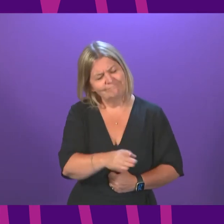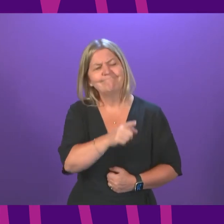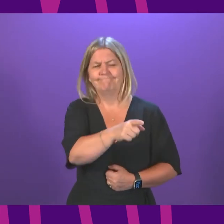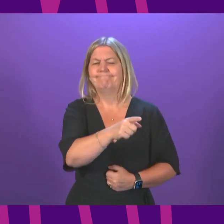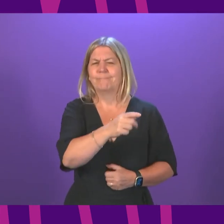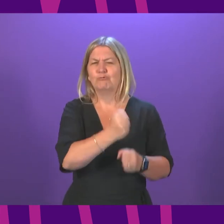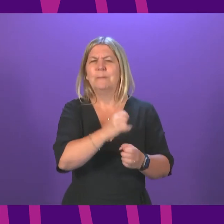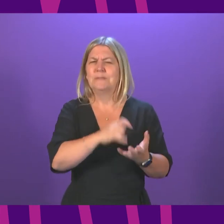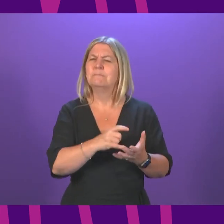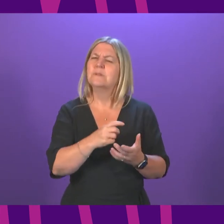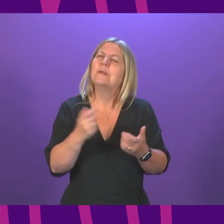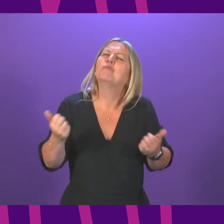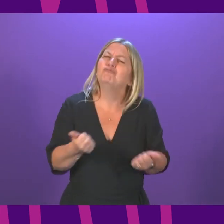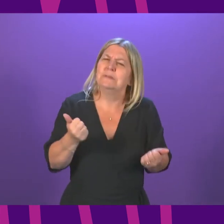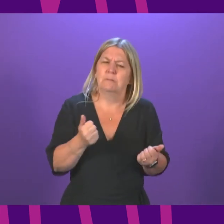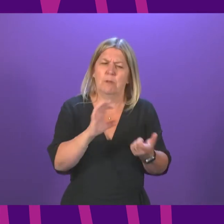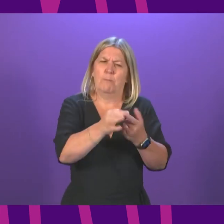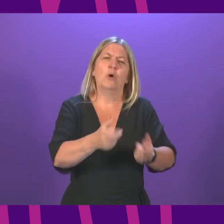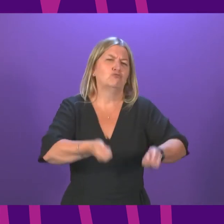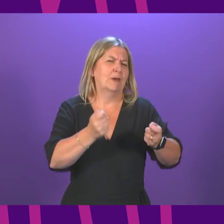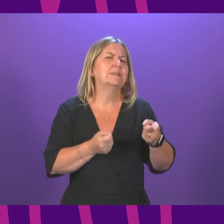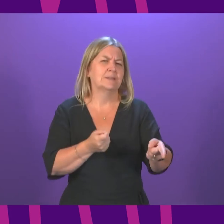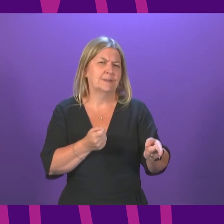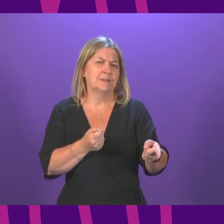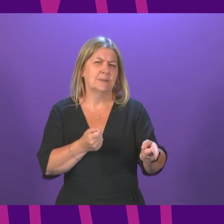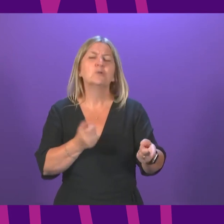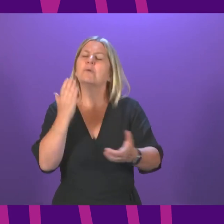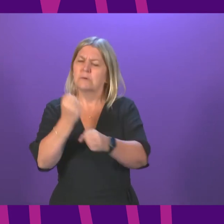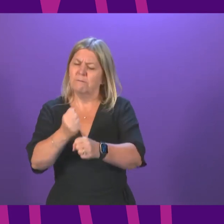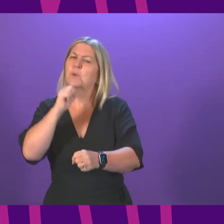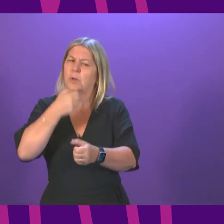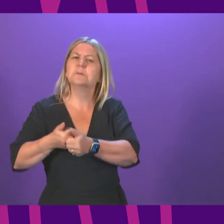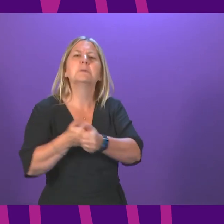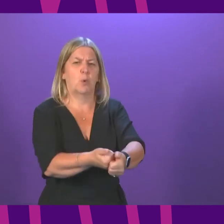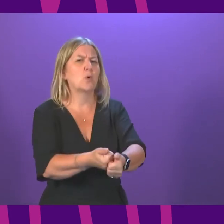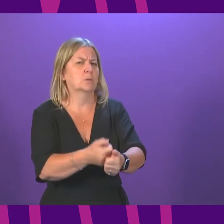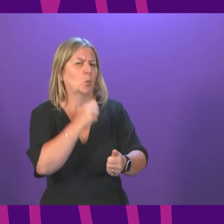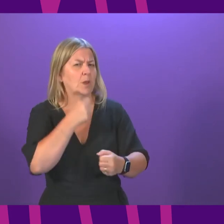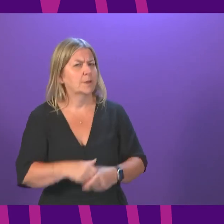point, so the Government will support amendment 1, which he has lodged today.